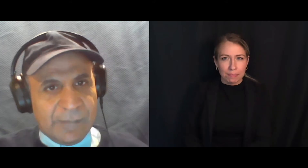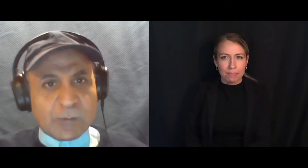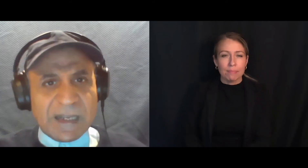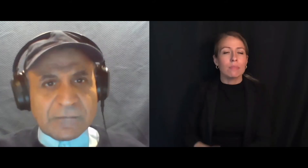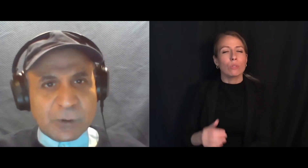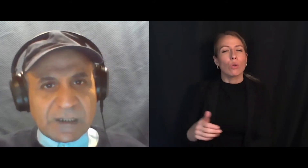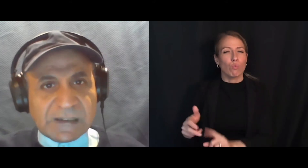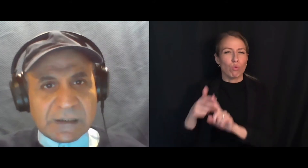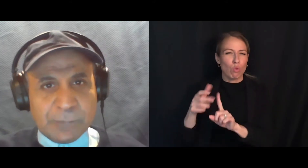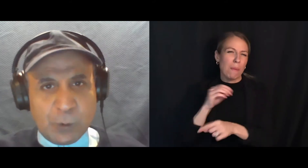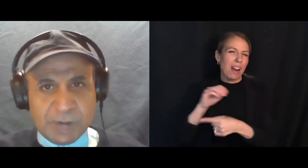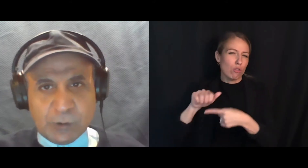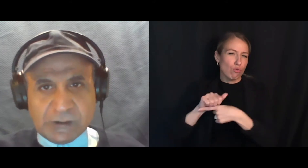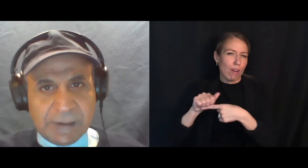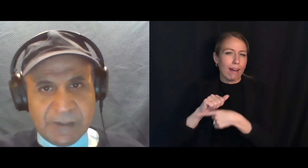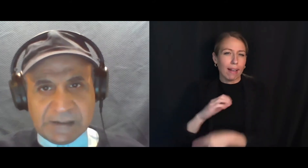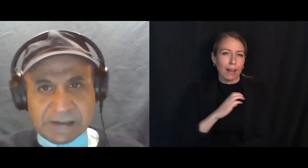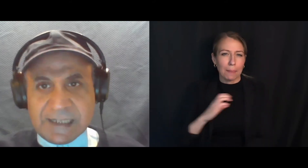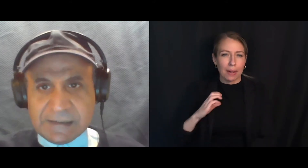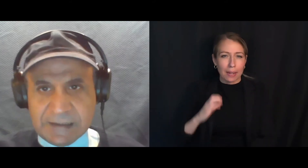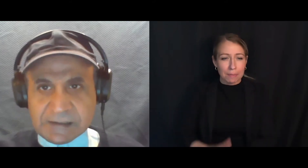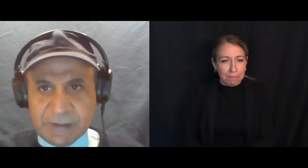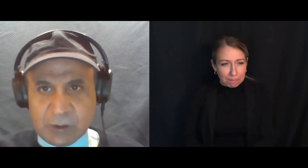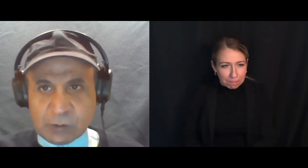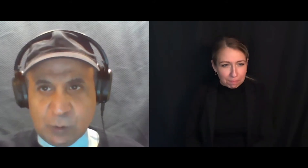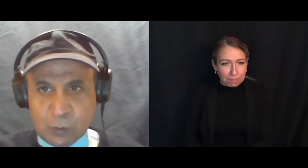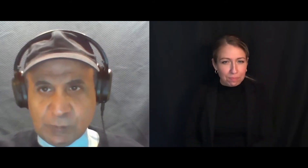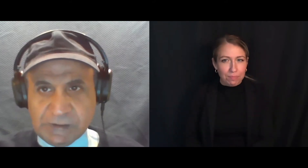About my advocacy for people with disabilities and racial minority groups